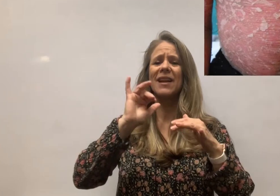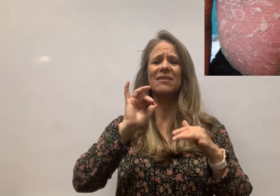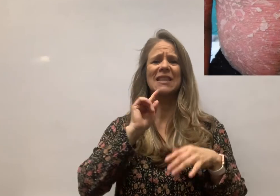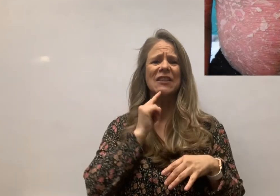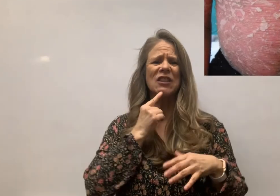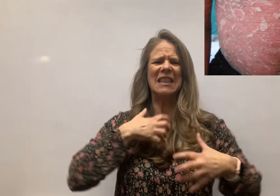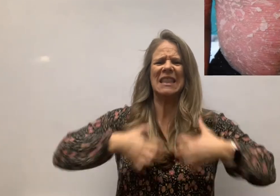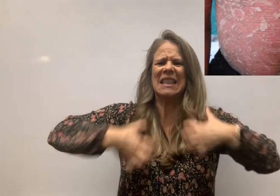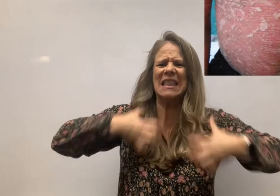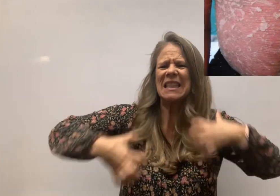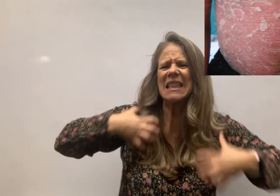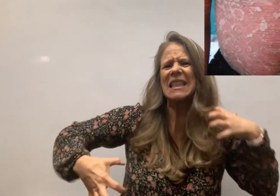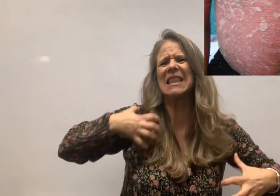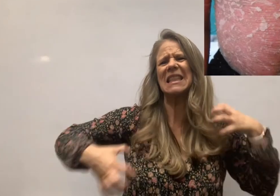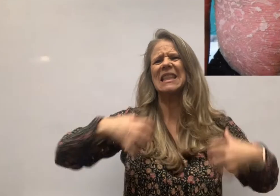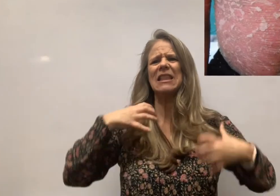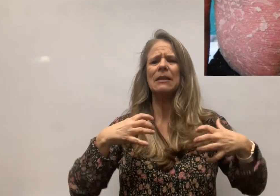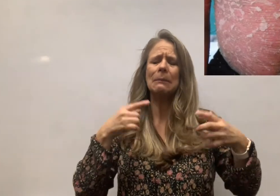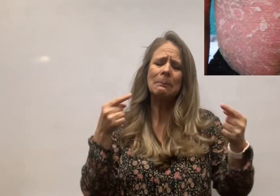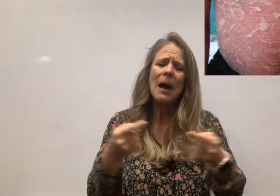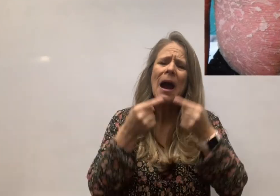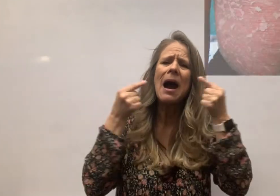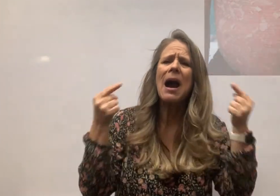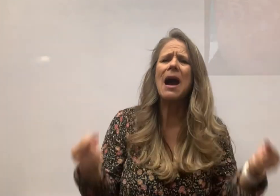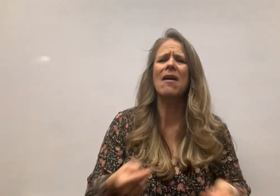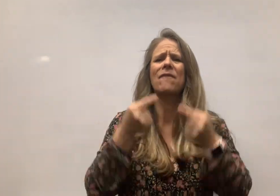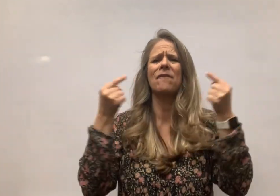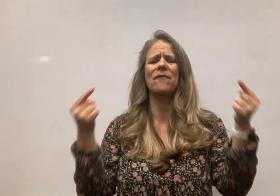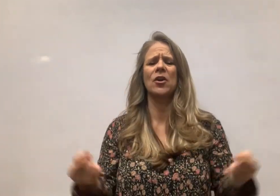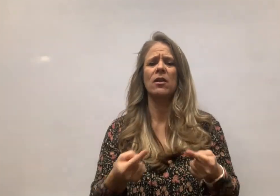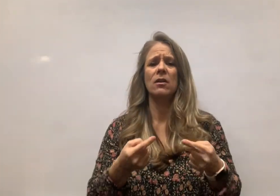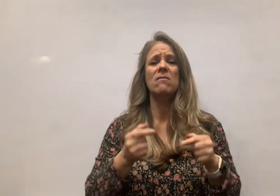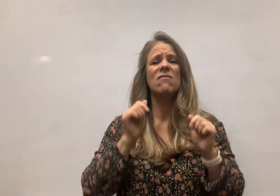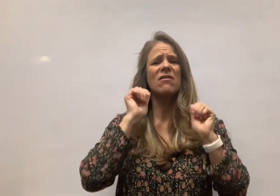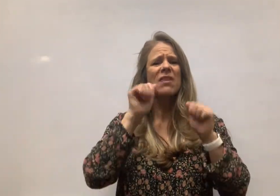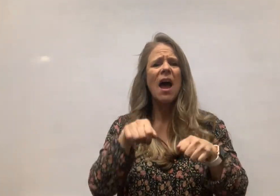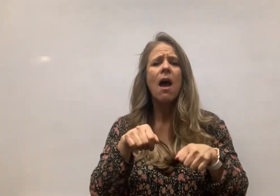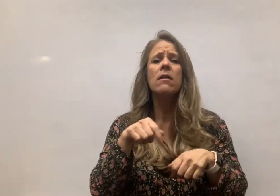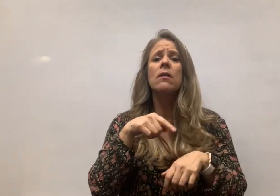It includes severe itching and pain,